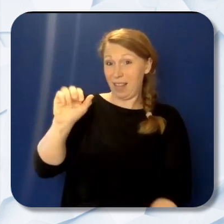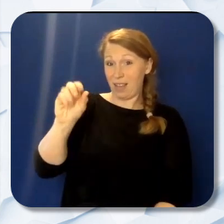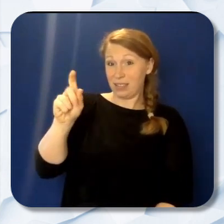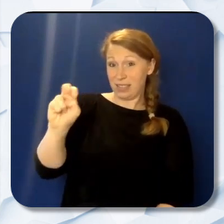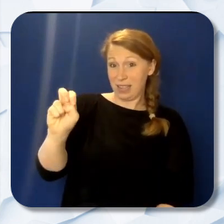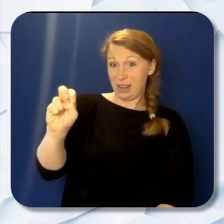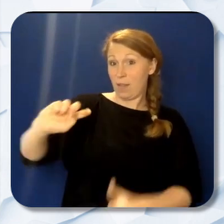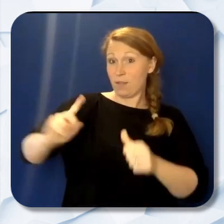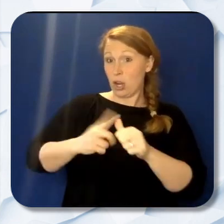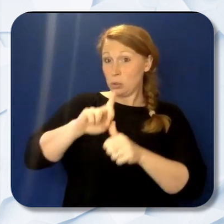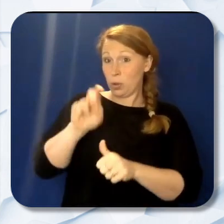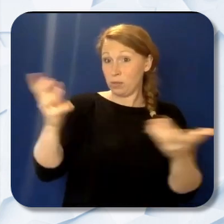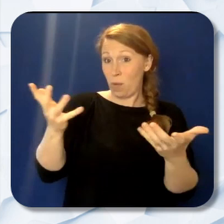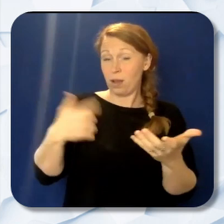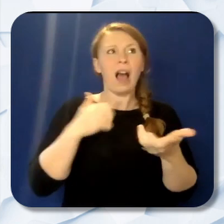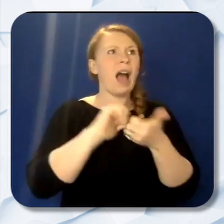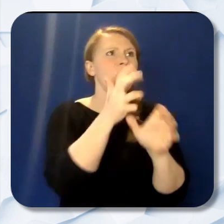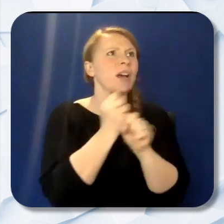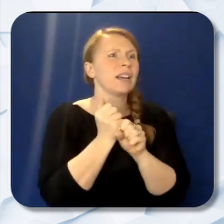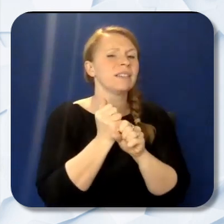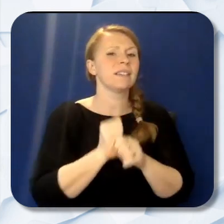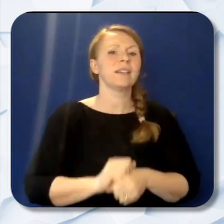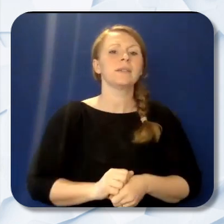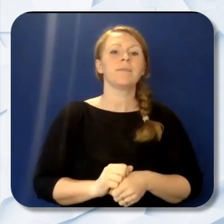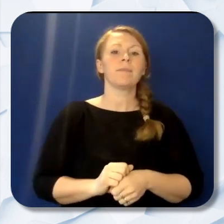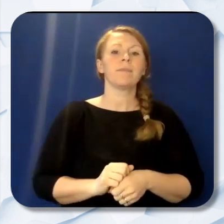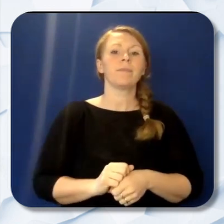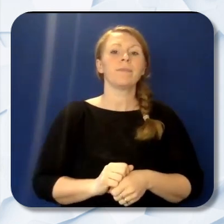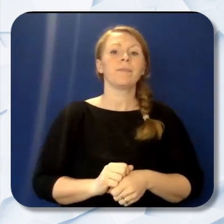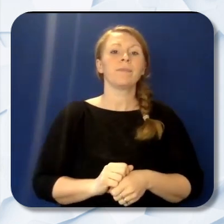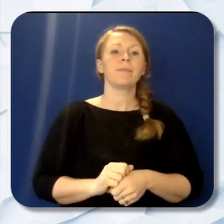And the California Department of Public Health maintains a statewide standing order for naloxone.